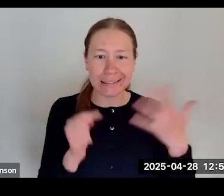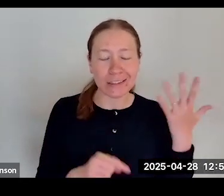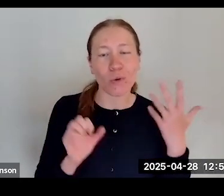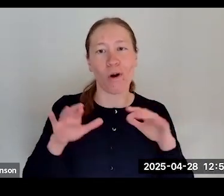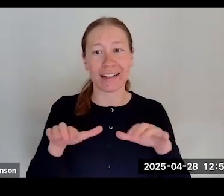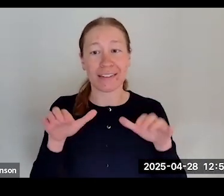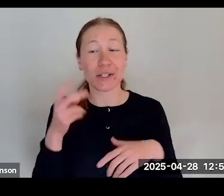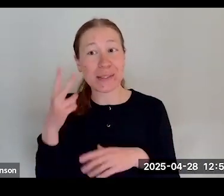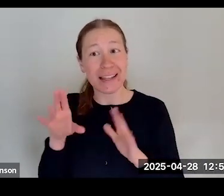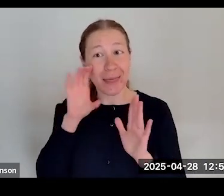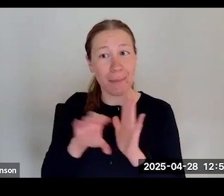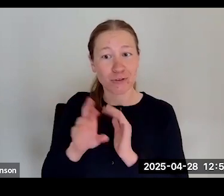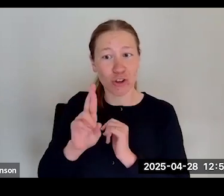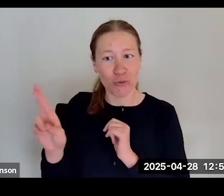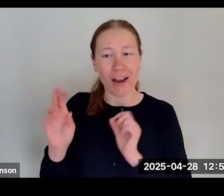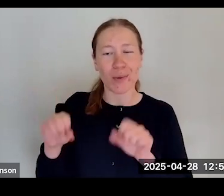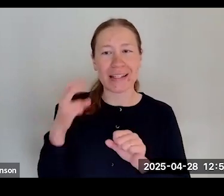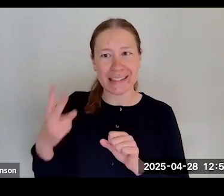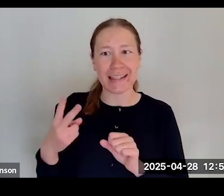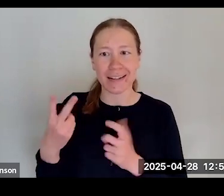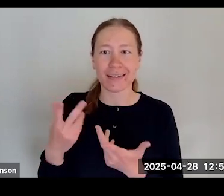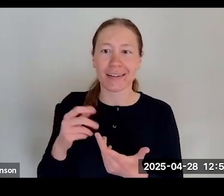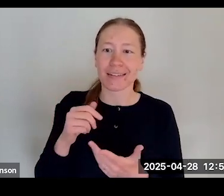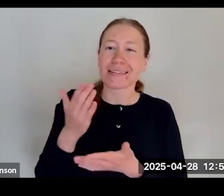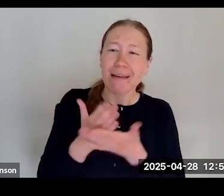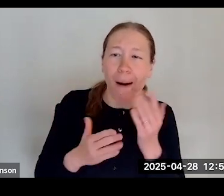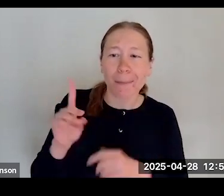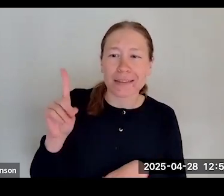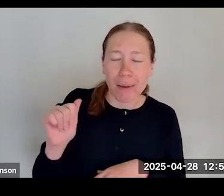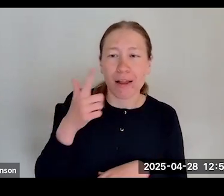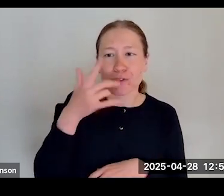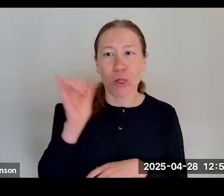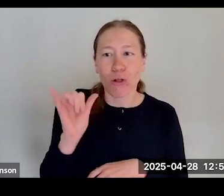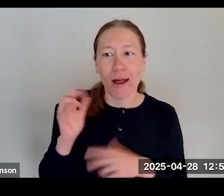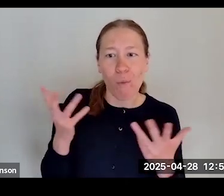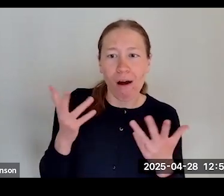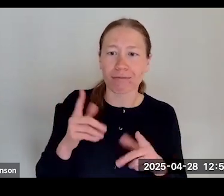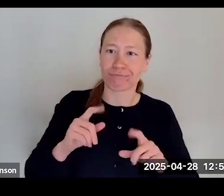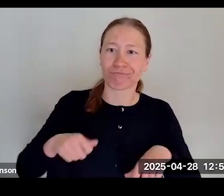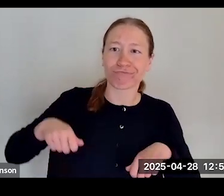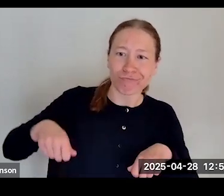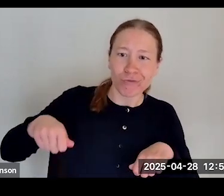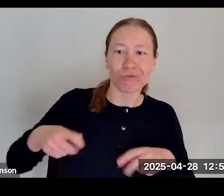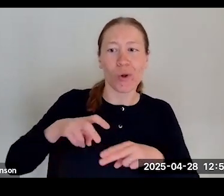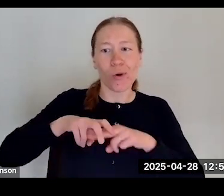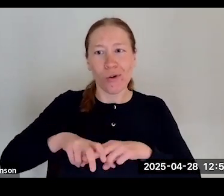somebody with a walker, a wheelchair, crutches, and then at the bottom it says, "And some look like this."